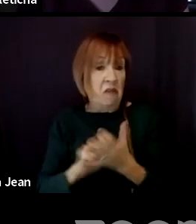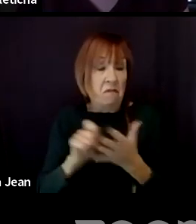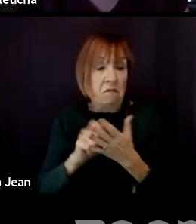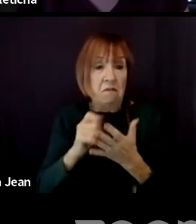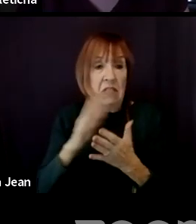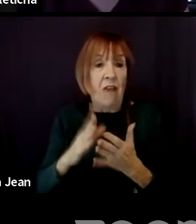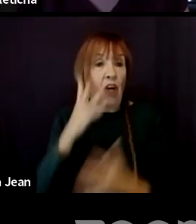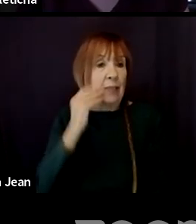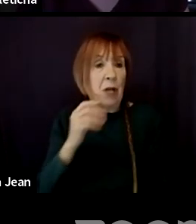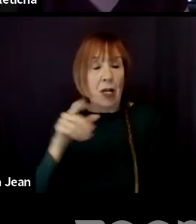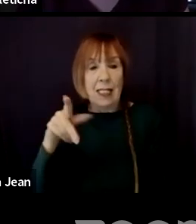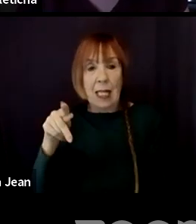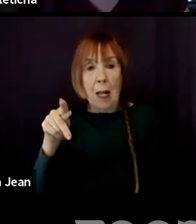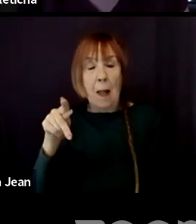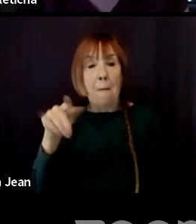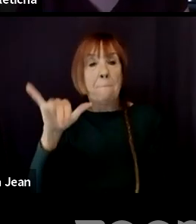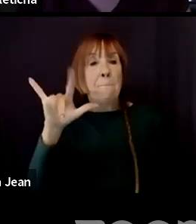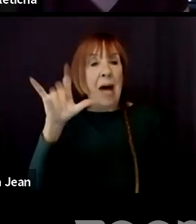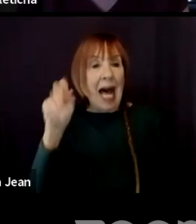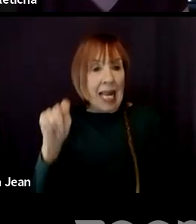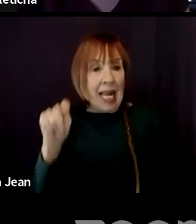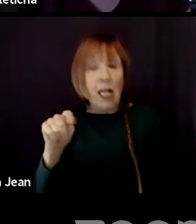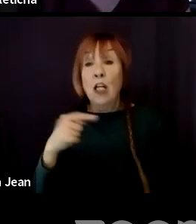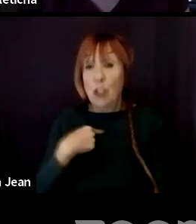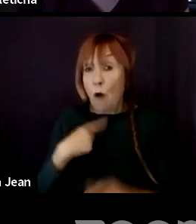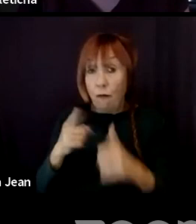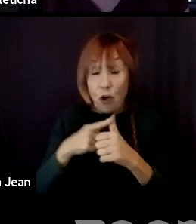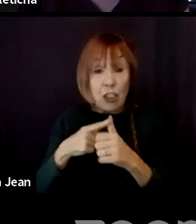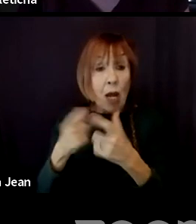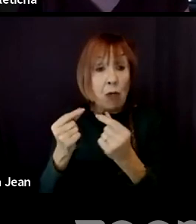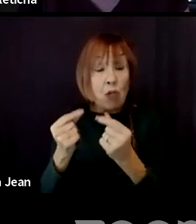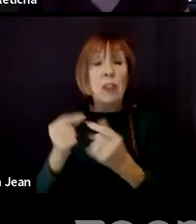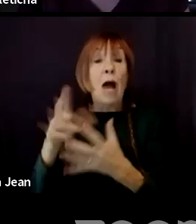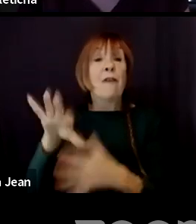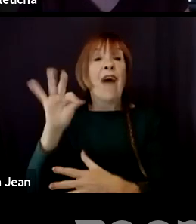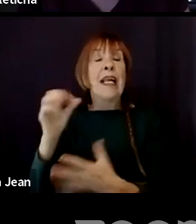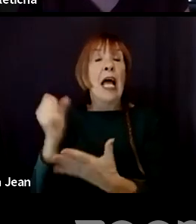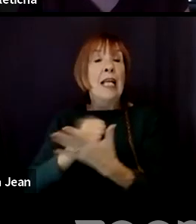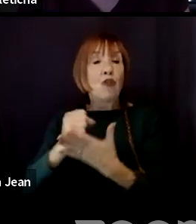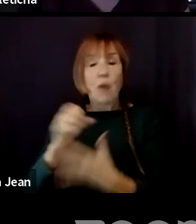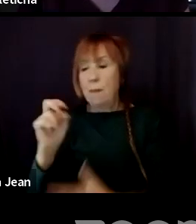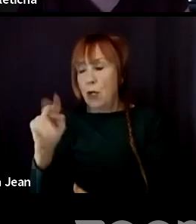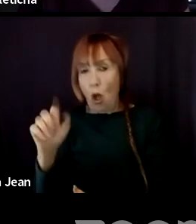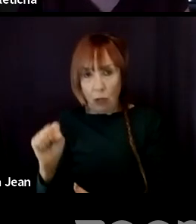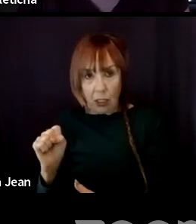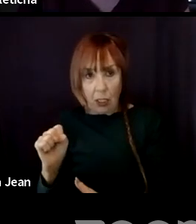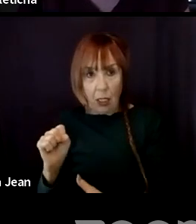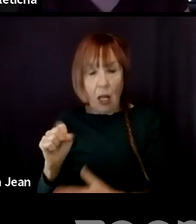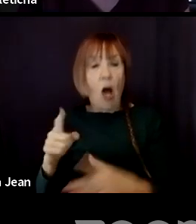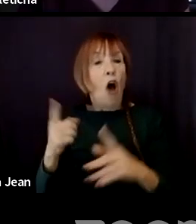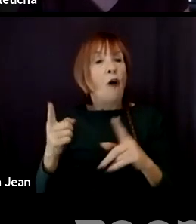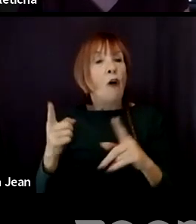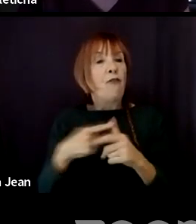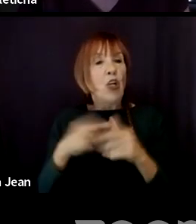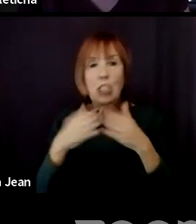The first thing I found was script notes, which is, general industry and specific to screenwriting. But I also love children of 10 do and that's,